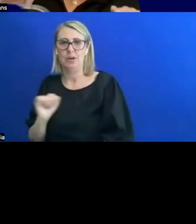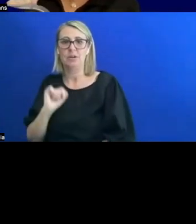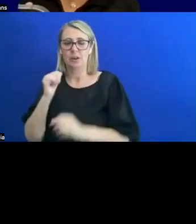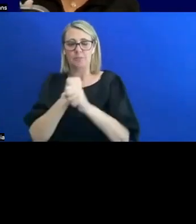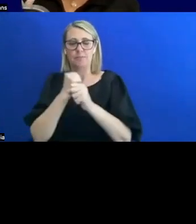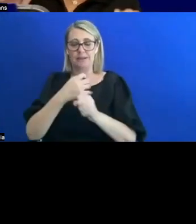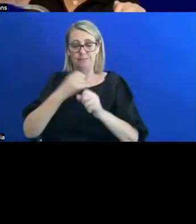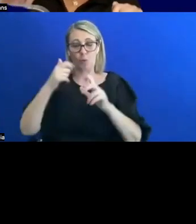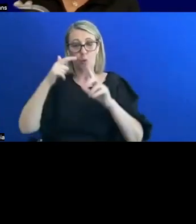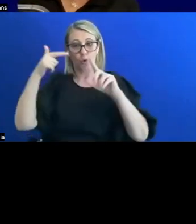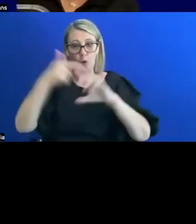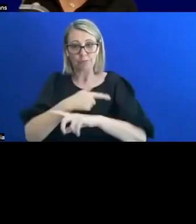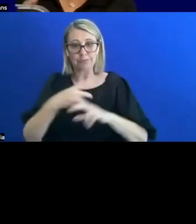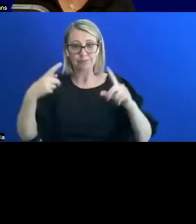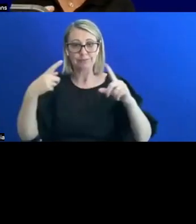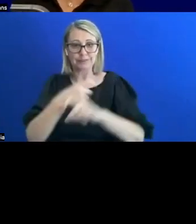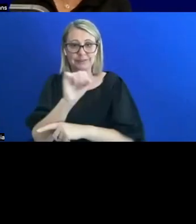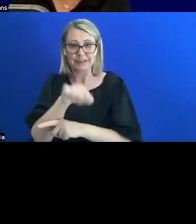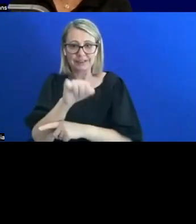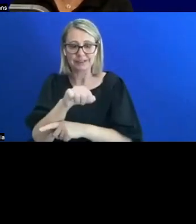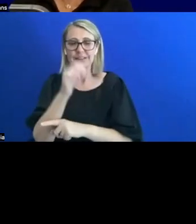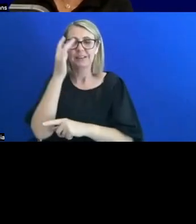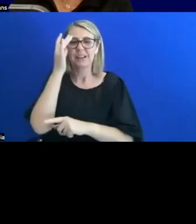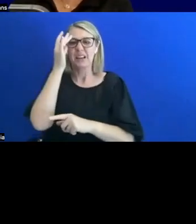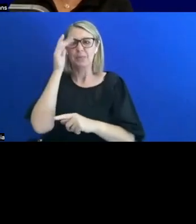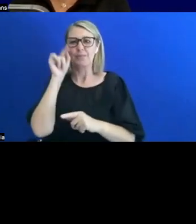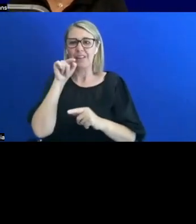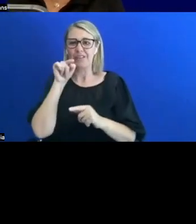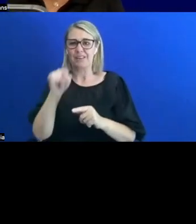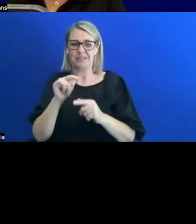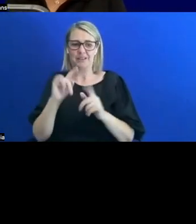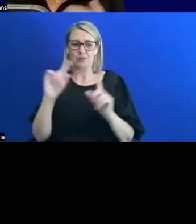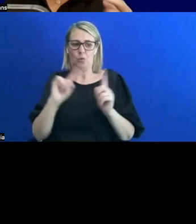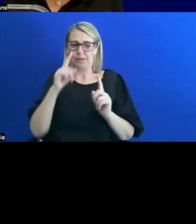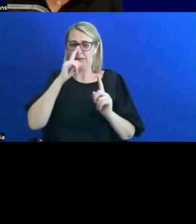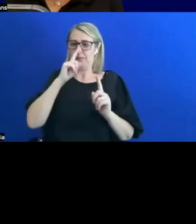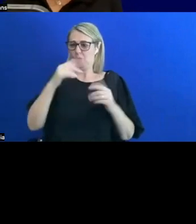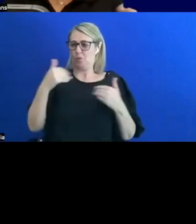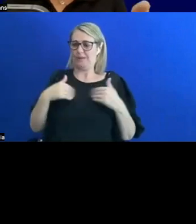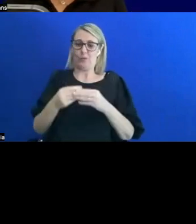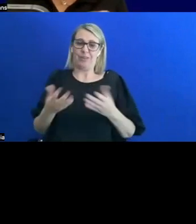but it is the reality of what these individuals are living with. For this reason, it can also